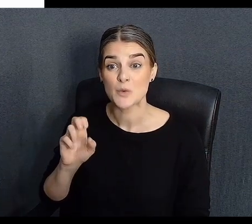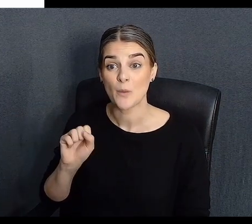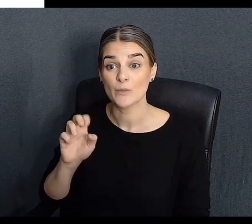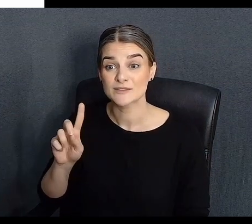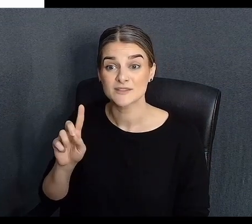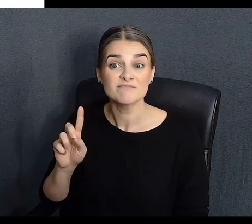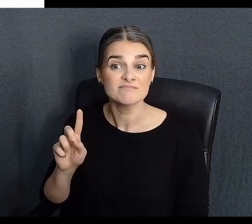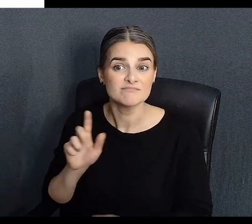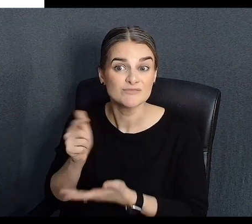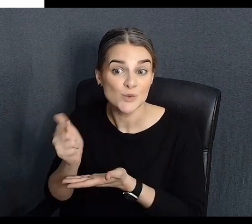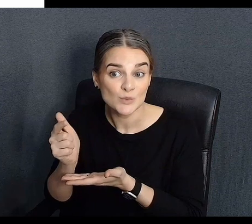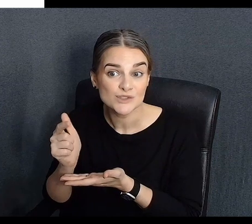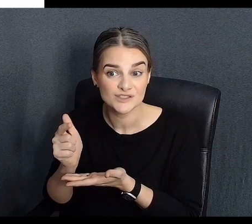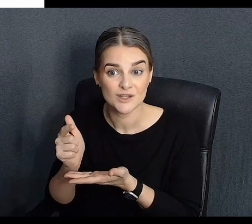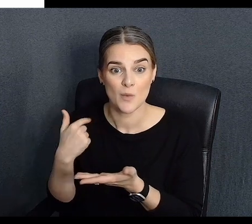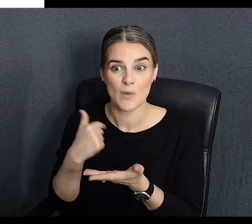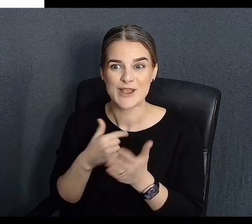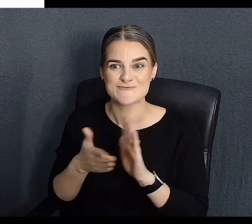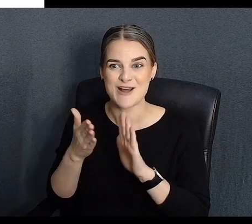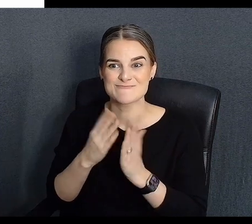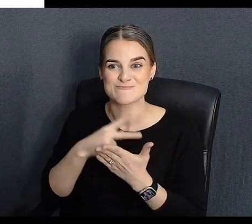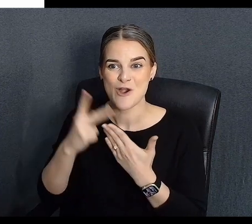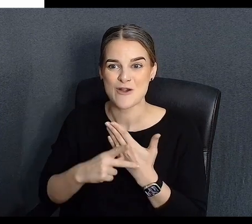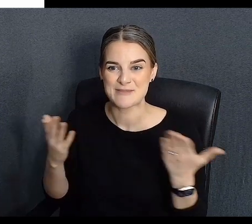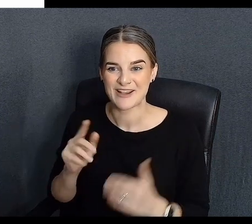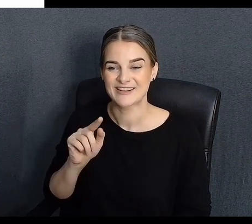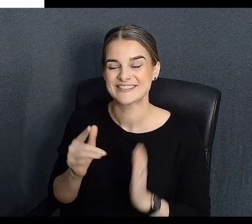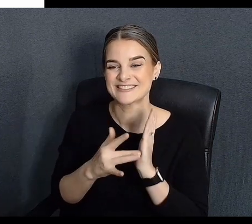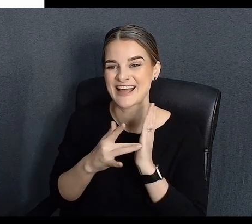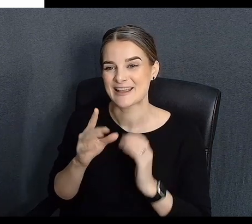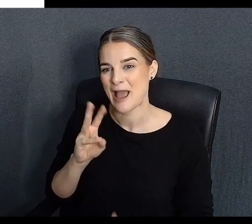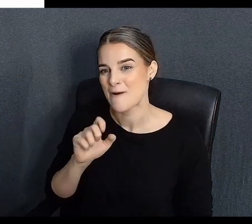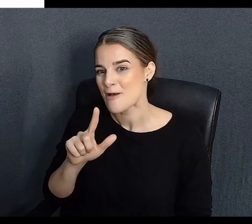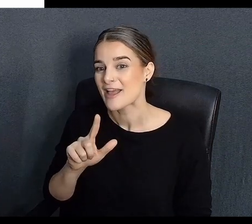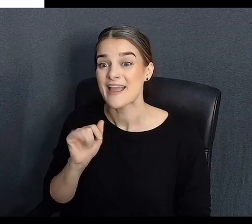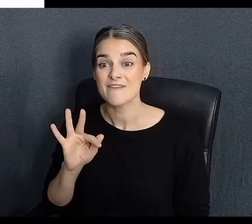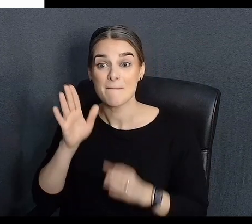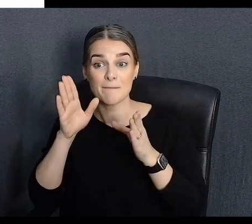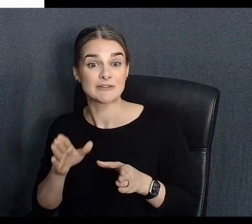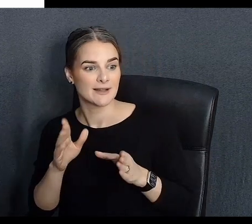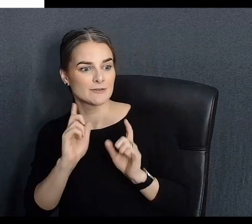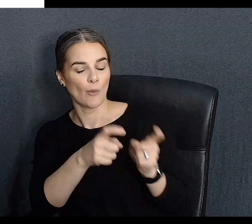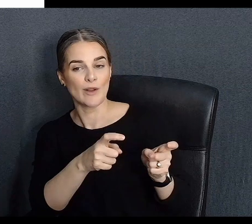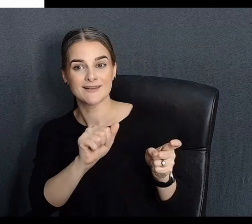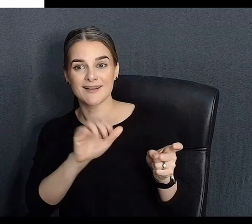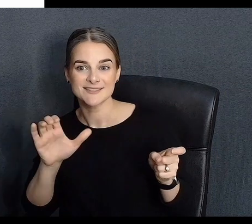where if people donate their AAC device, or other types of AT that they no longer need or use, that it can then